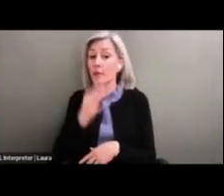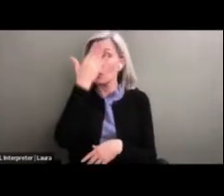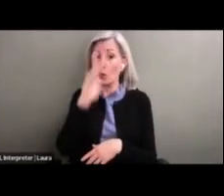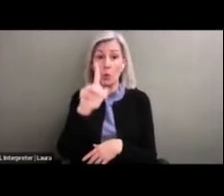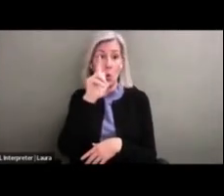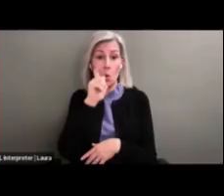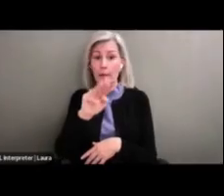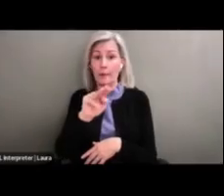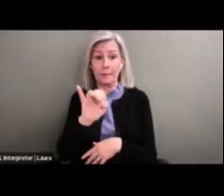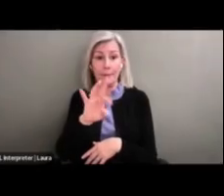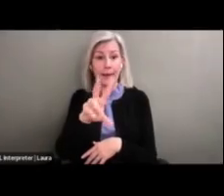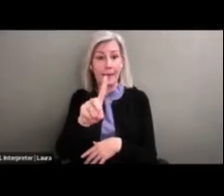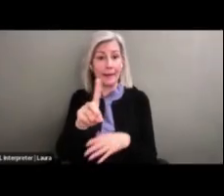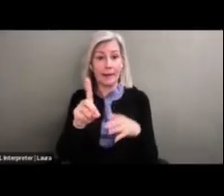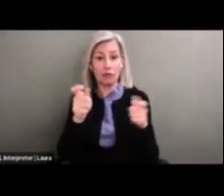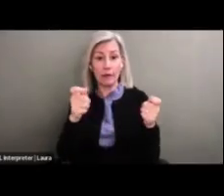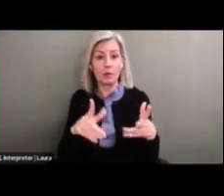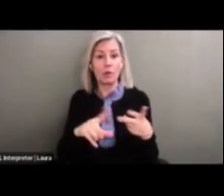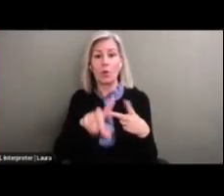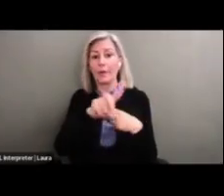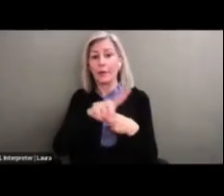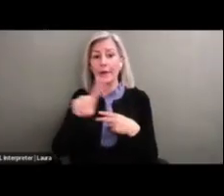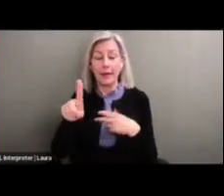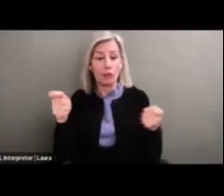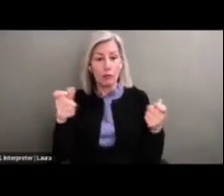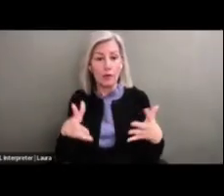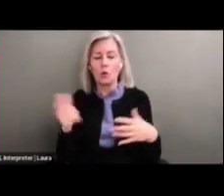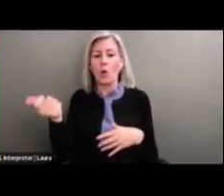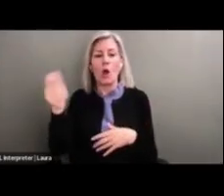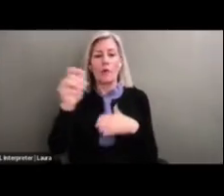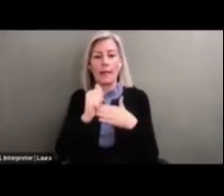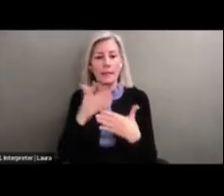If there are concerns with changes being made, please share your concerns.